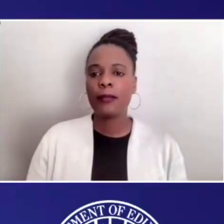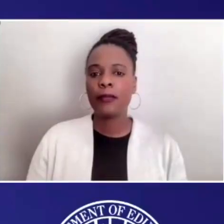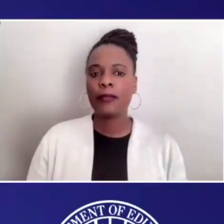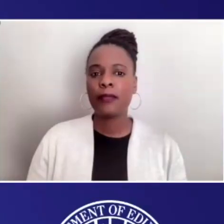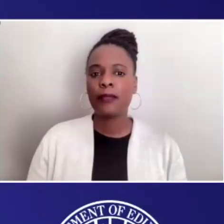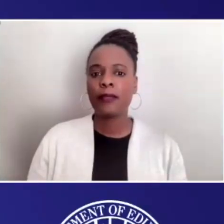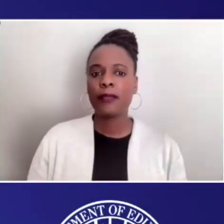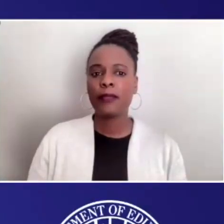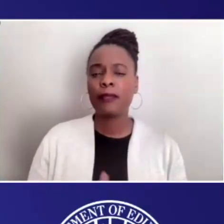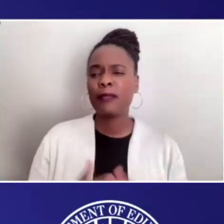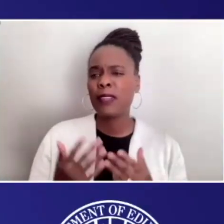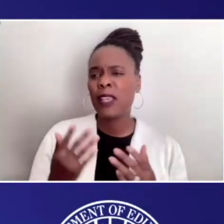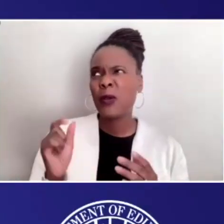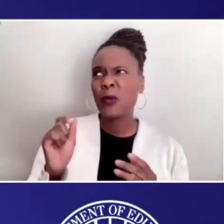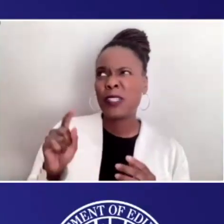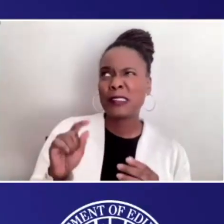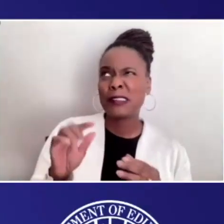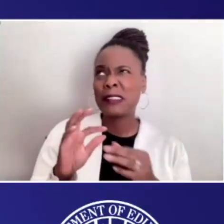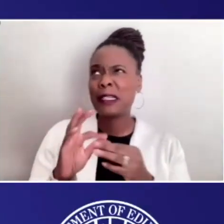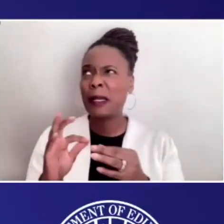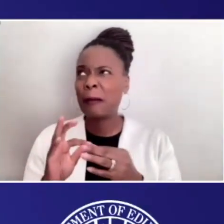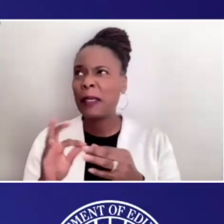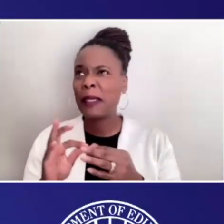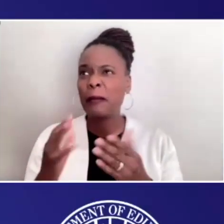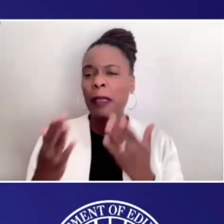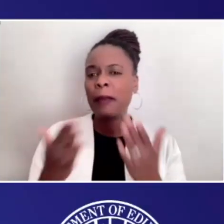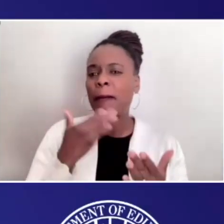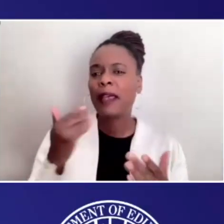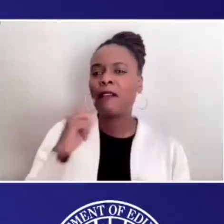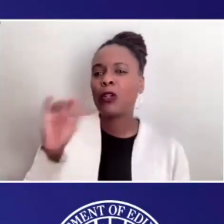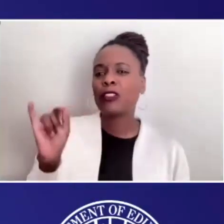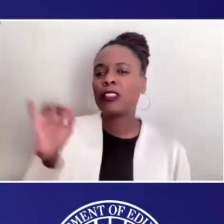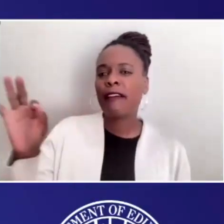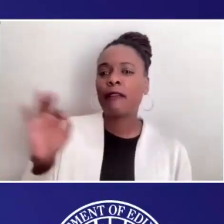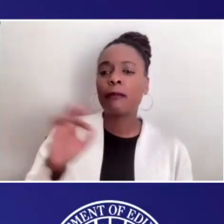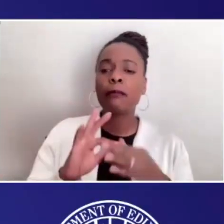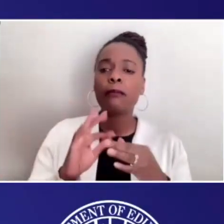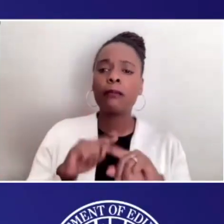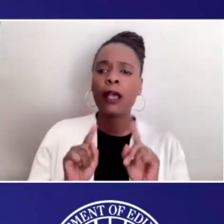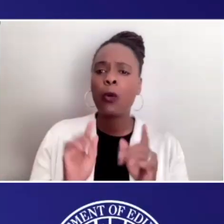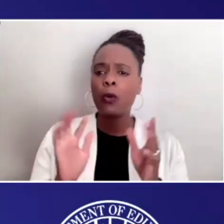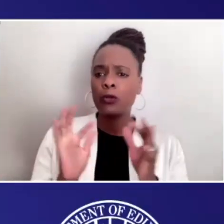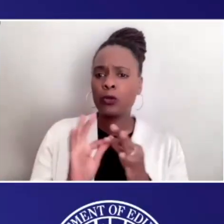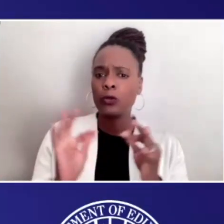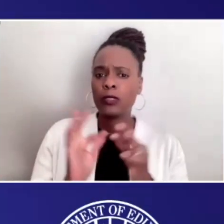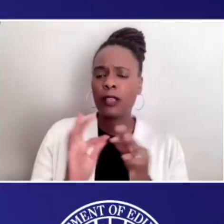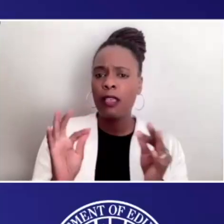not even a question or comment until Jeff comes back, I just want to say that there isn't necessarily a rush.